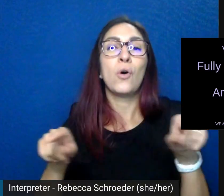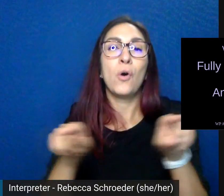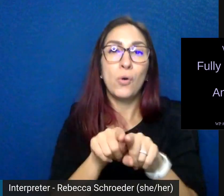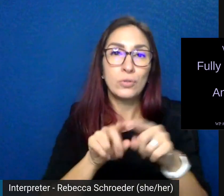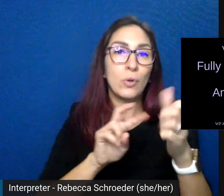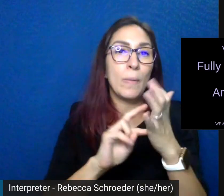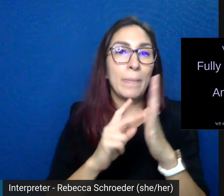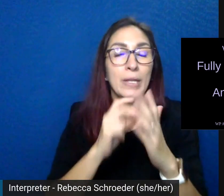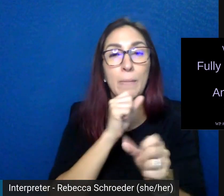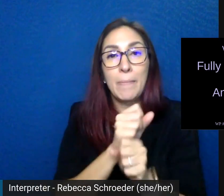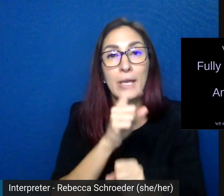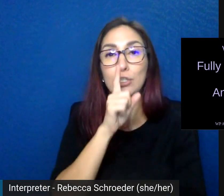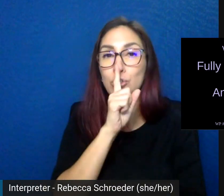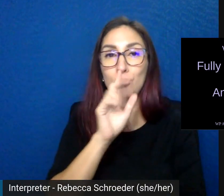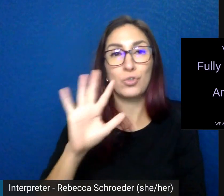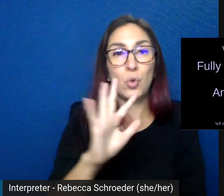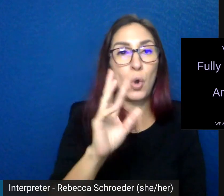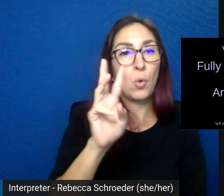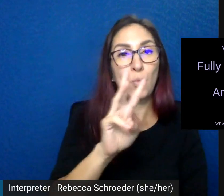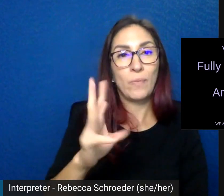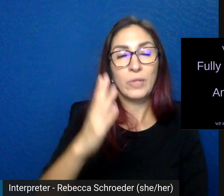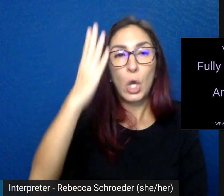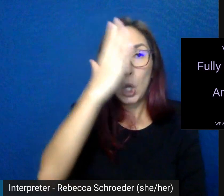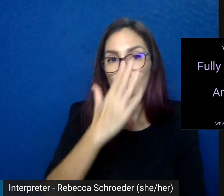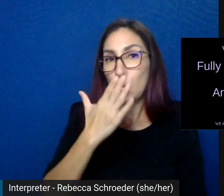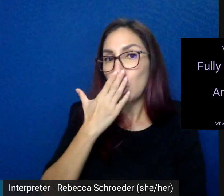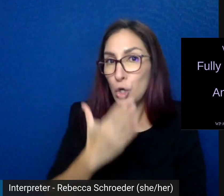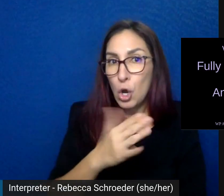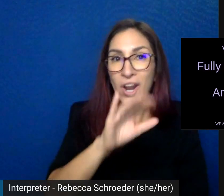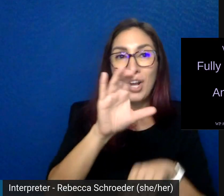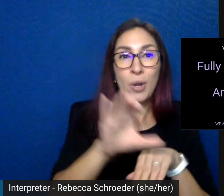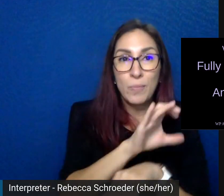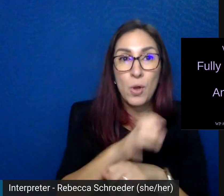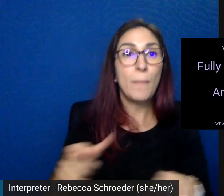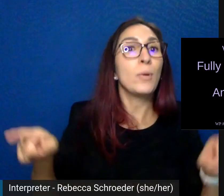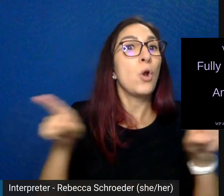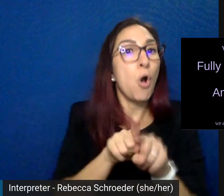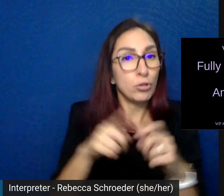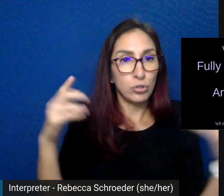on the computer as well as a mobile device, like a phone.